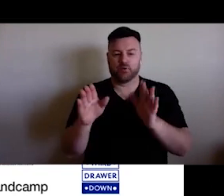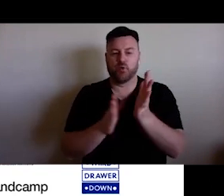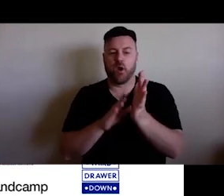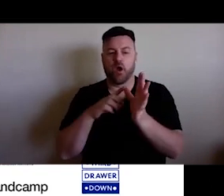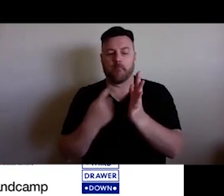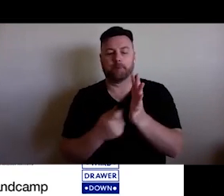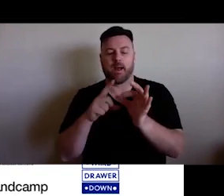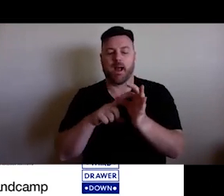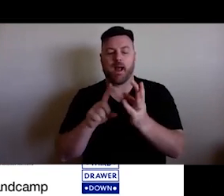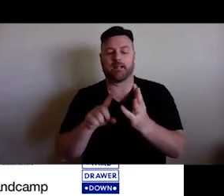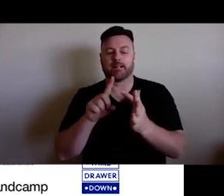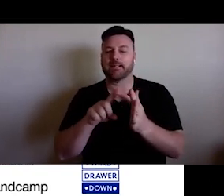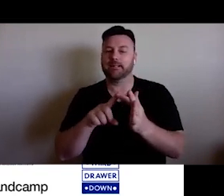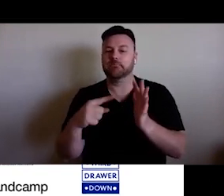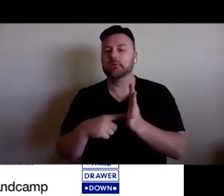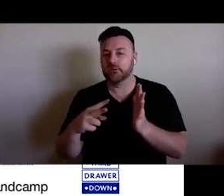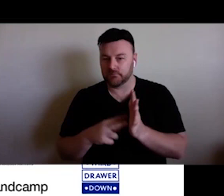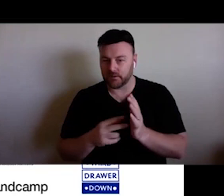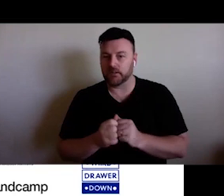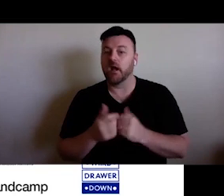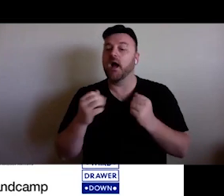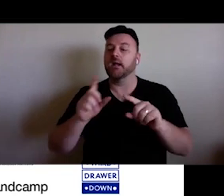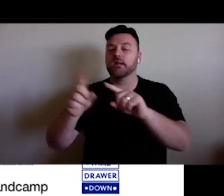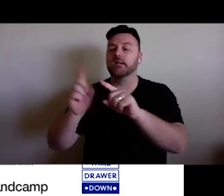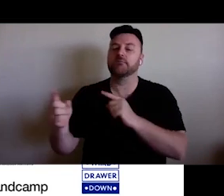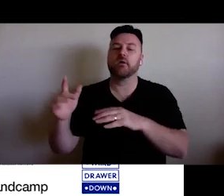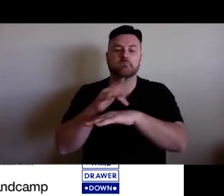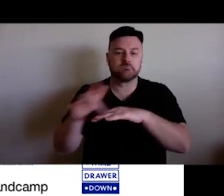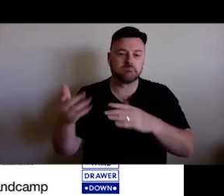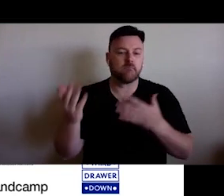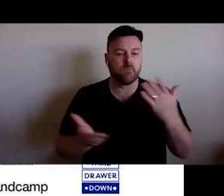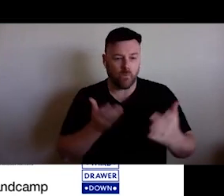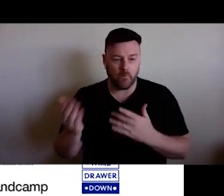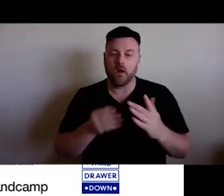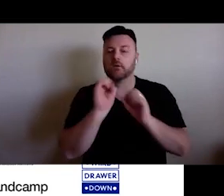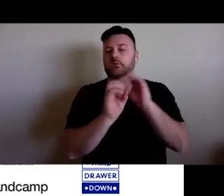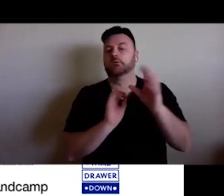same place for performing arts, or Digital Theatre does it for